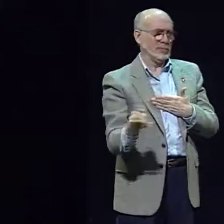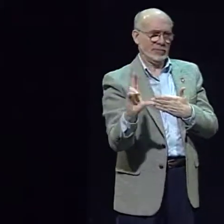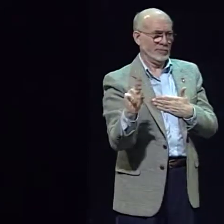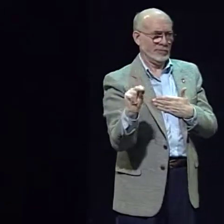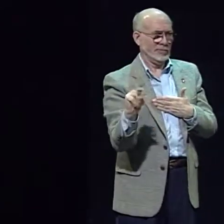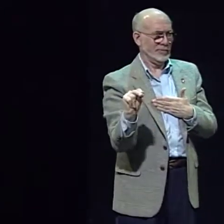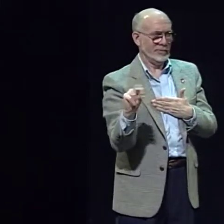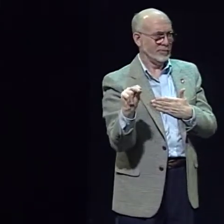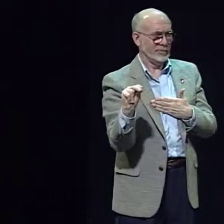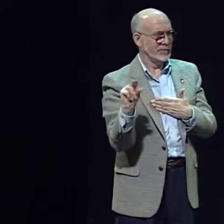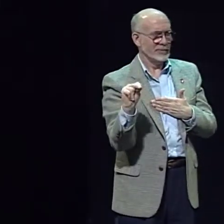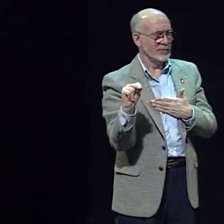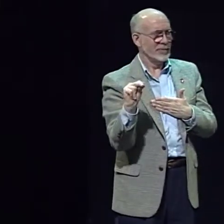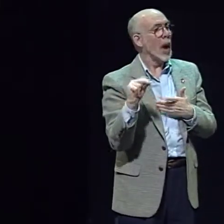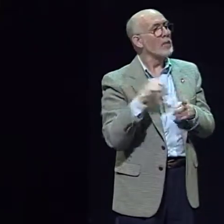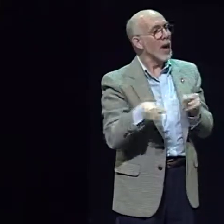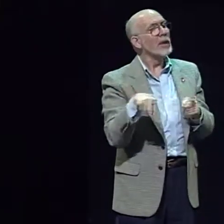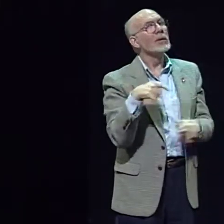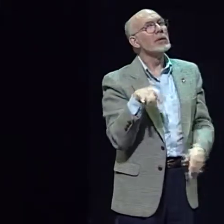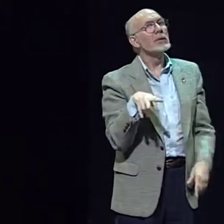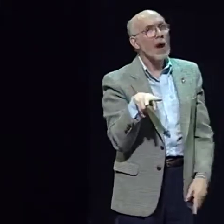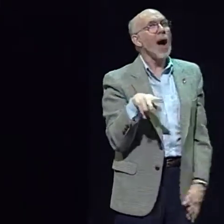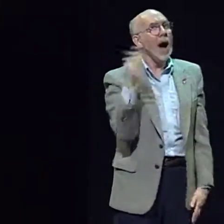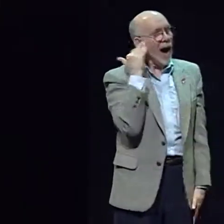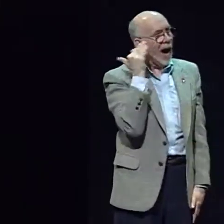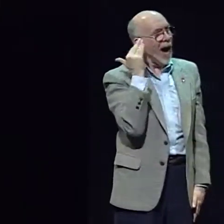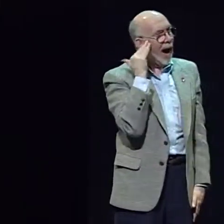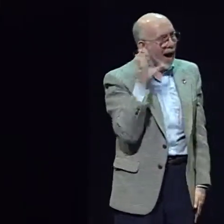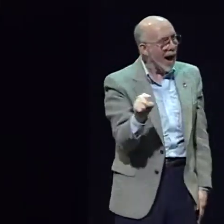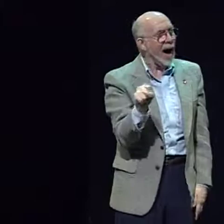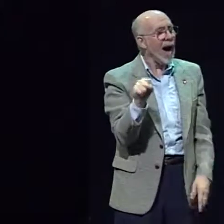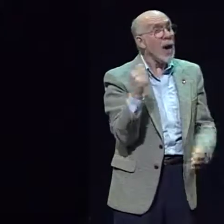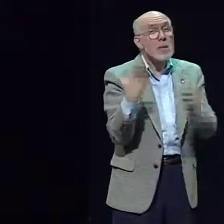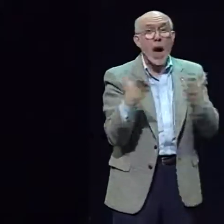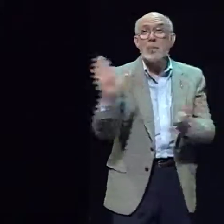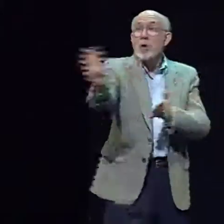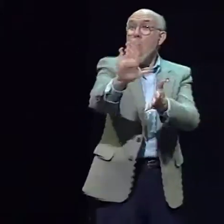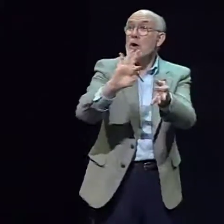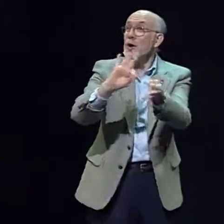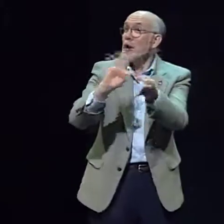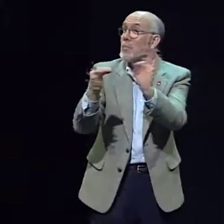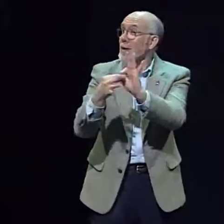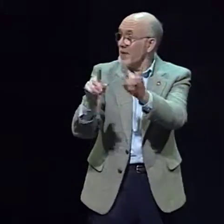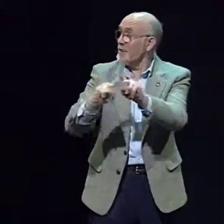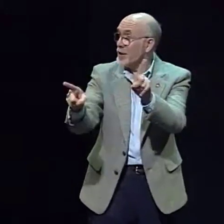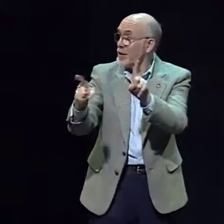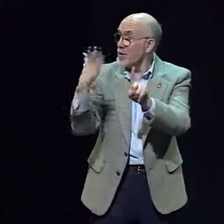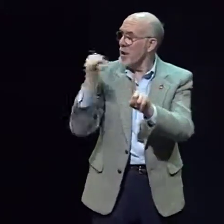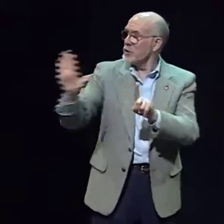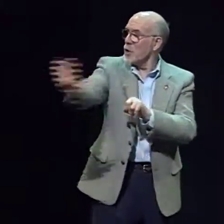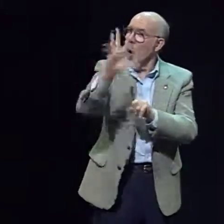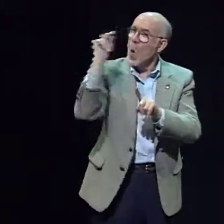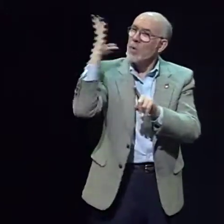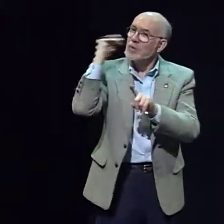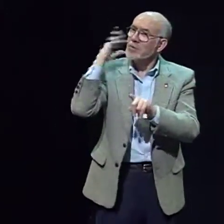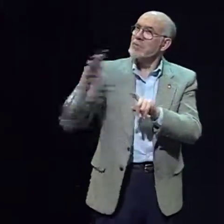THAT THEY KEEP TO THEMSELVES, SO YOU DON'T CONNECT WITH THAT AT 100%. HOWEVER, THERE'S ENOUGH THERE THAT DOES CONNECT.